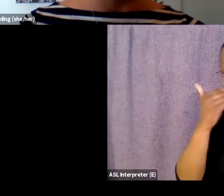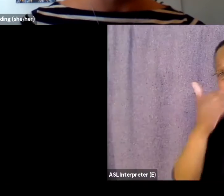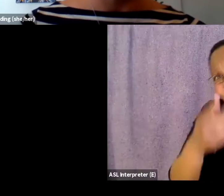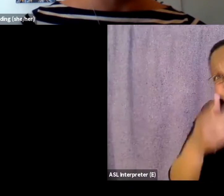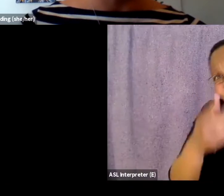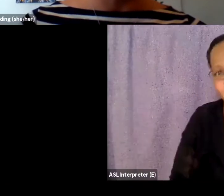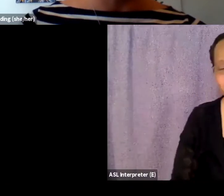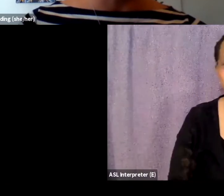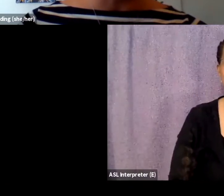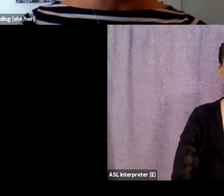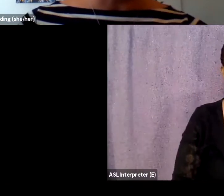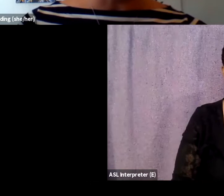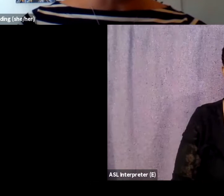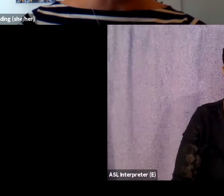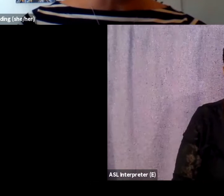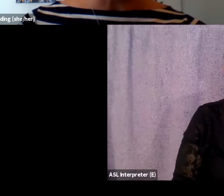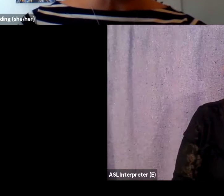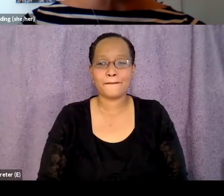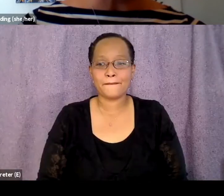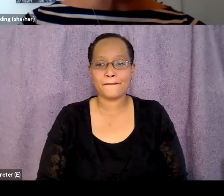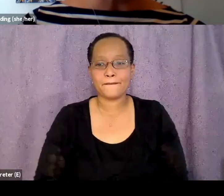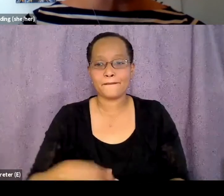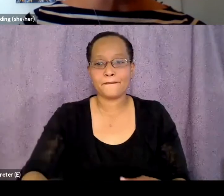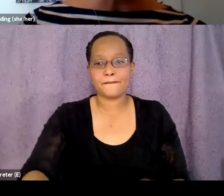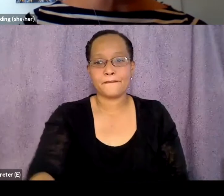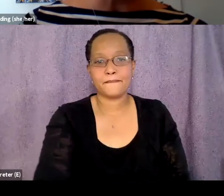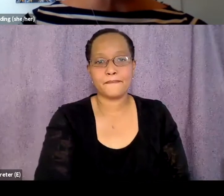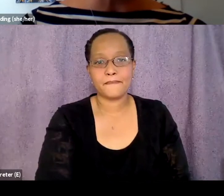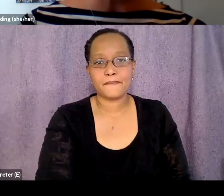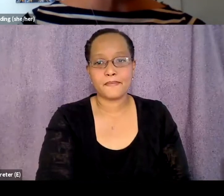Nicole Redding (she/her): And then finally we've got Daniel.